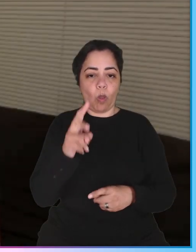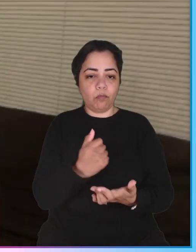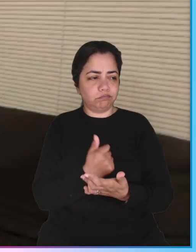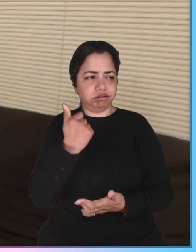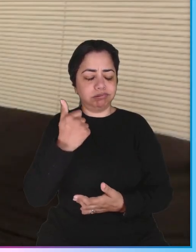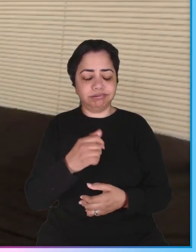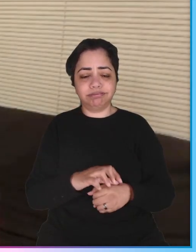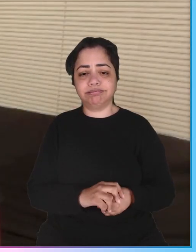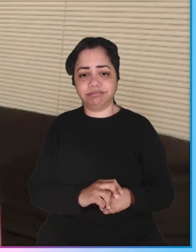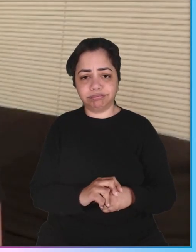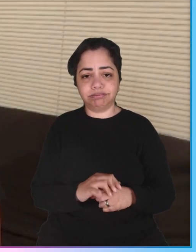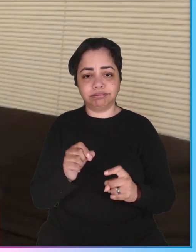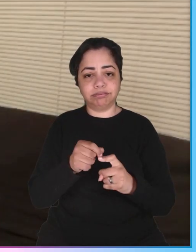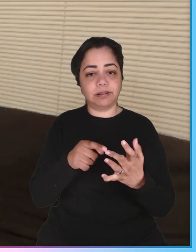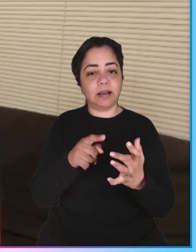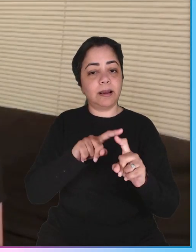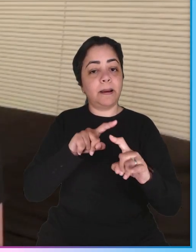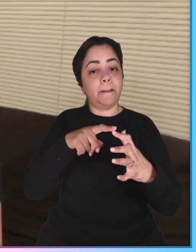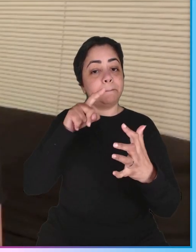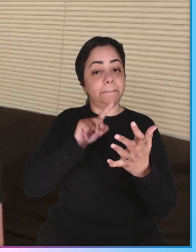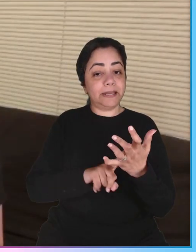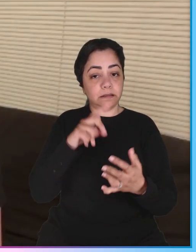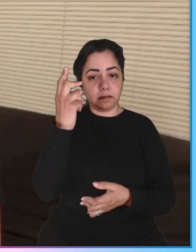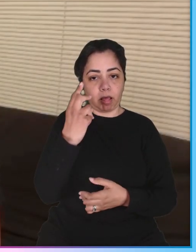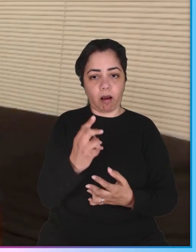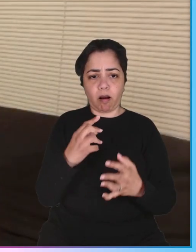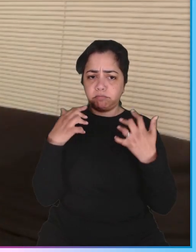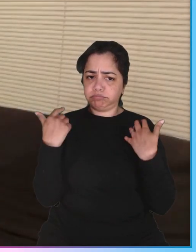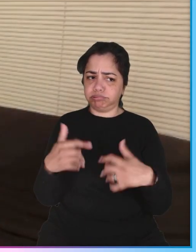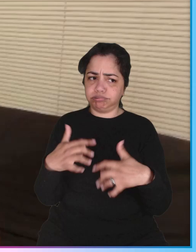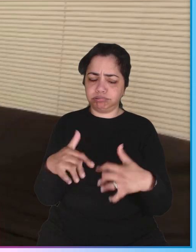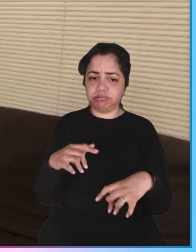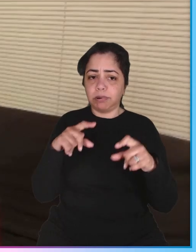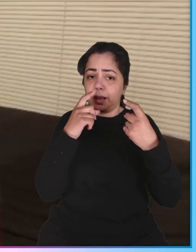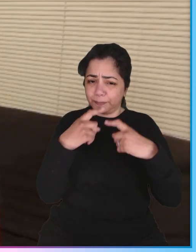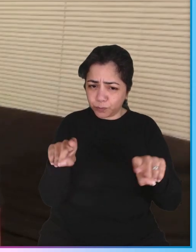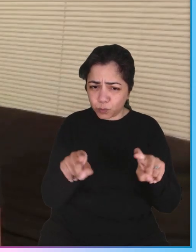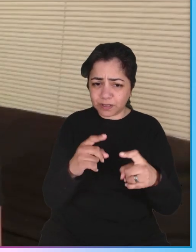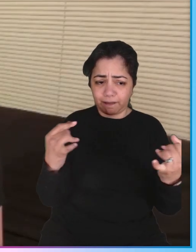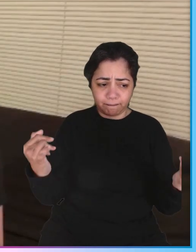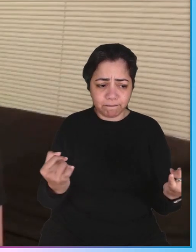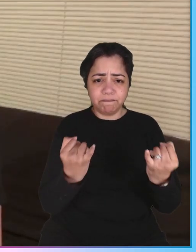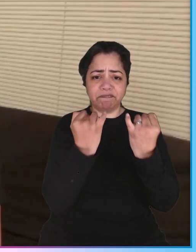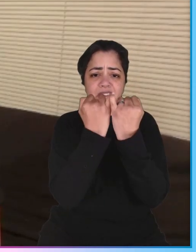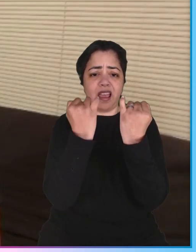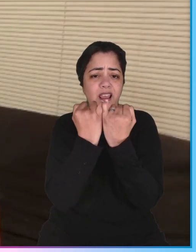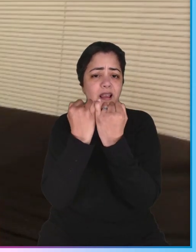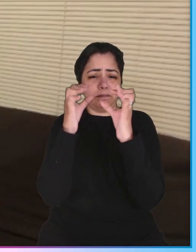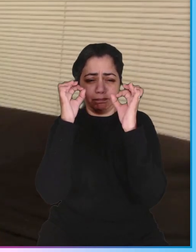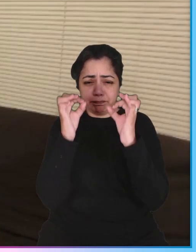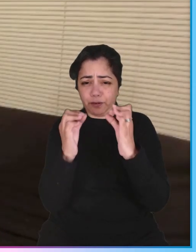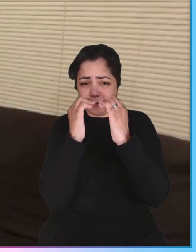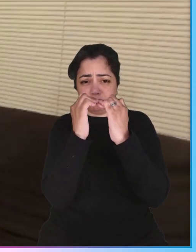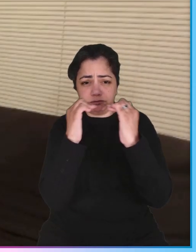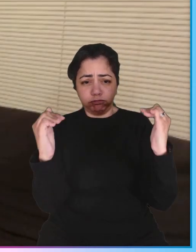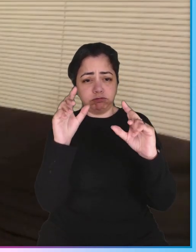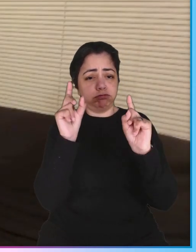[Lily Valleen] Hey there. My name is Lily Valleen and I’m the lead developer of Bossgame: The Final Boss is my Heart.